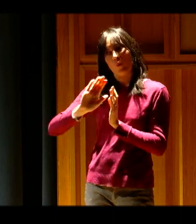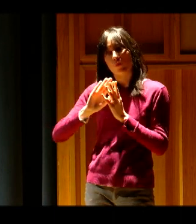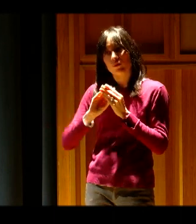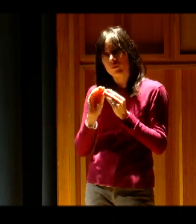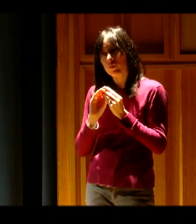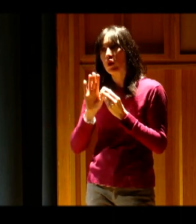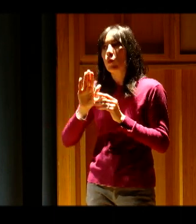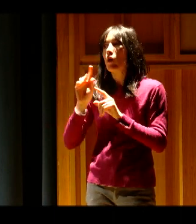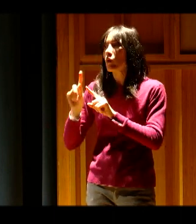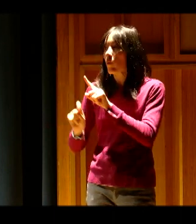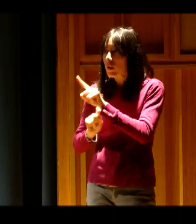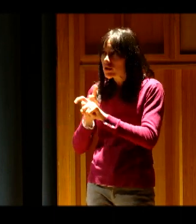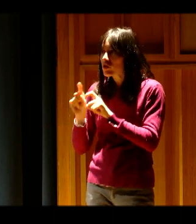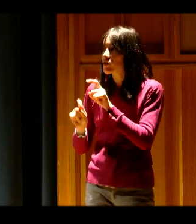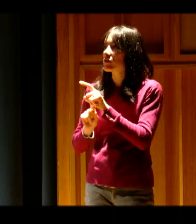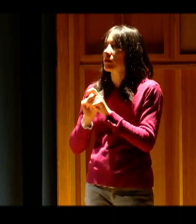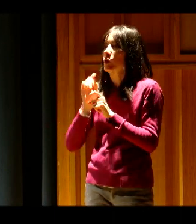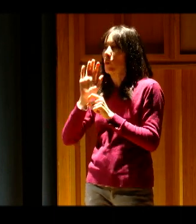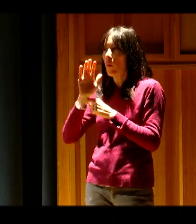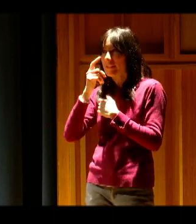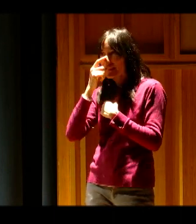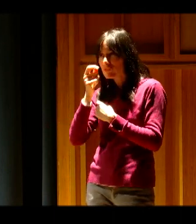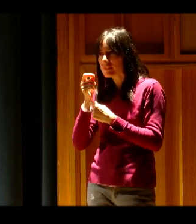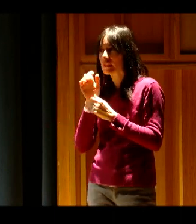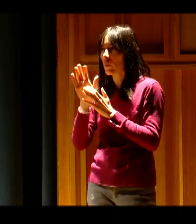Which are so important to the conversations tomorrow.